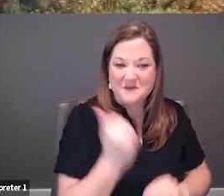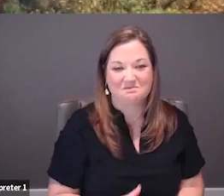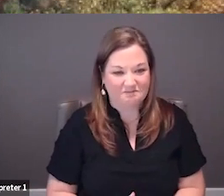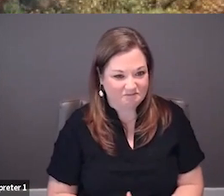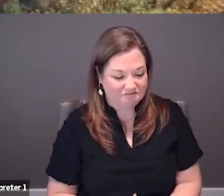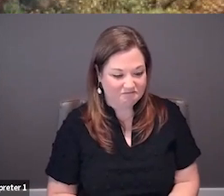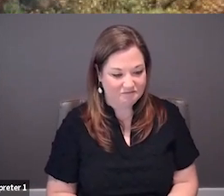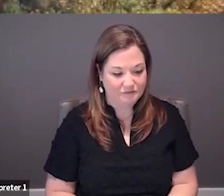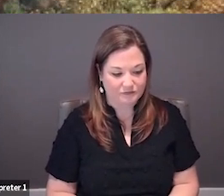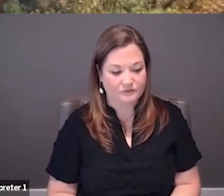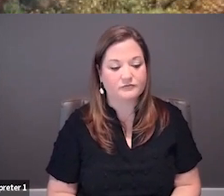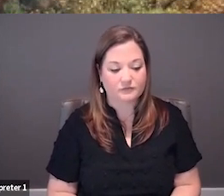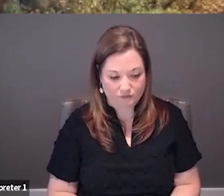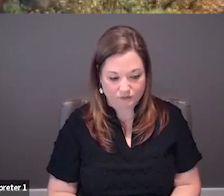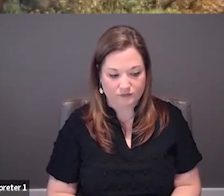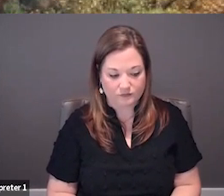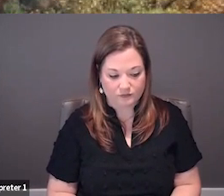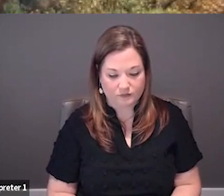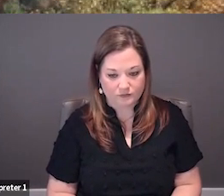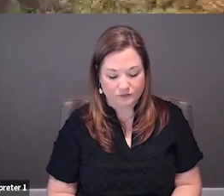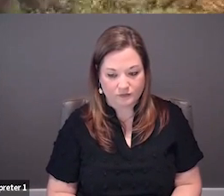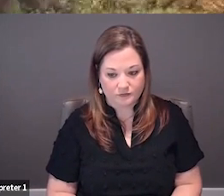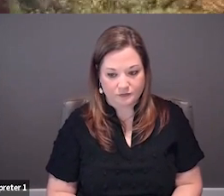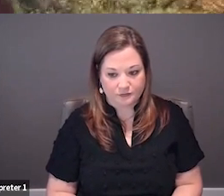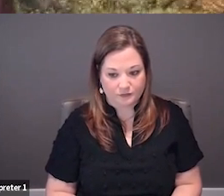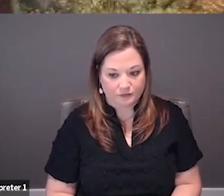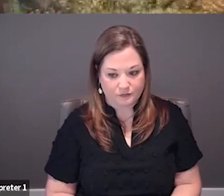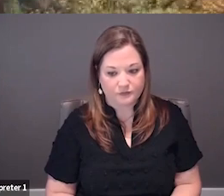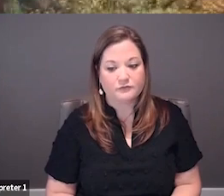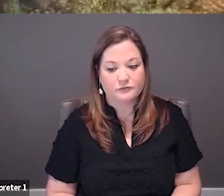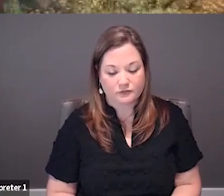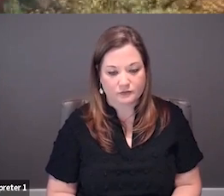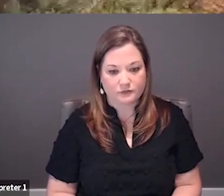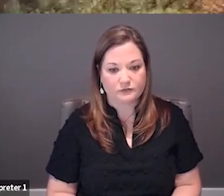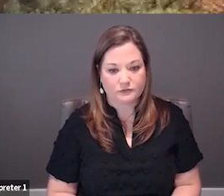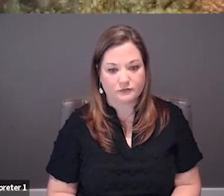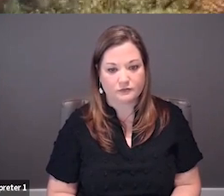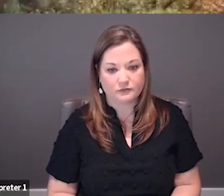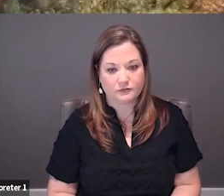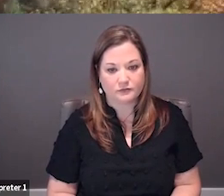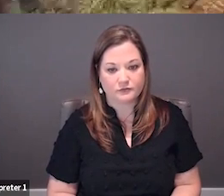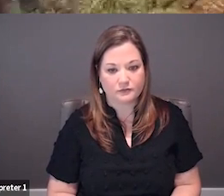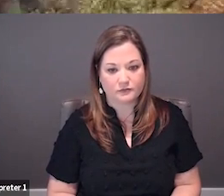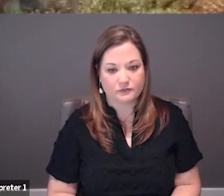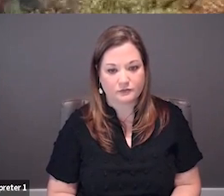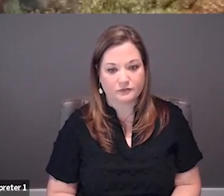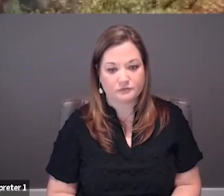Reflecting back over the last 10 years or so that I've been with the company,